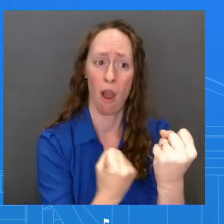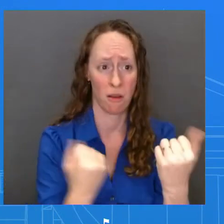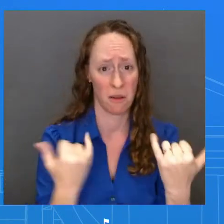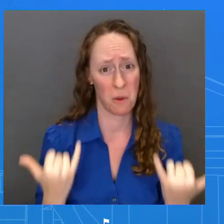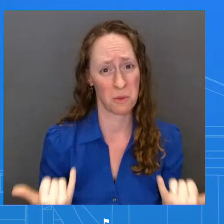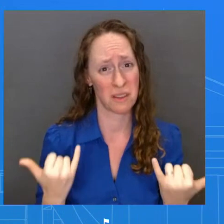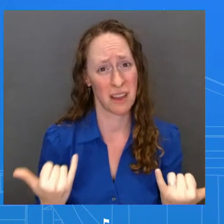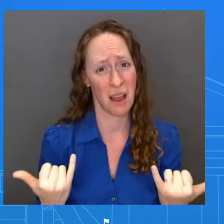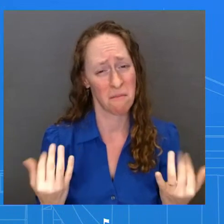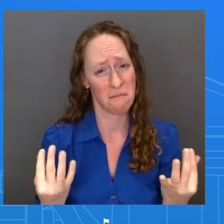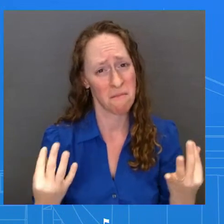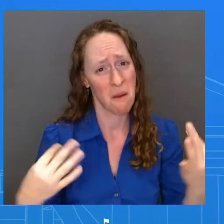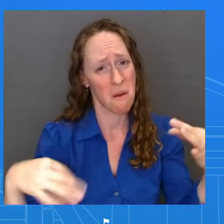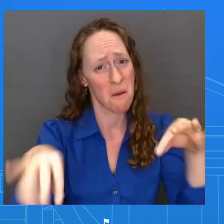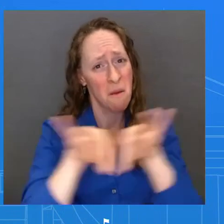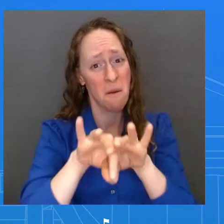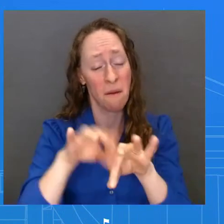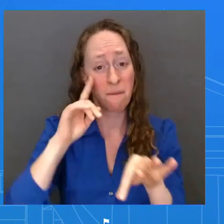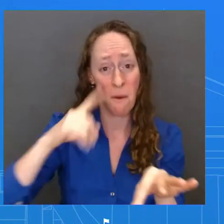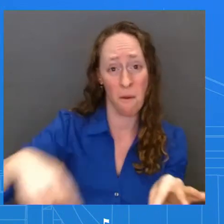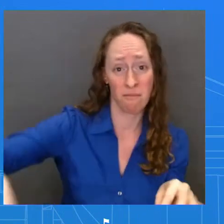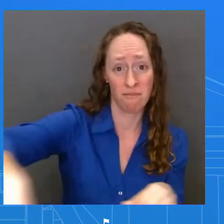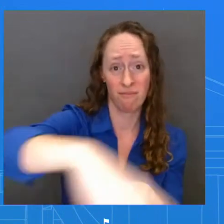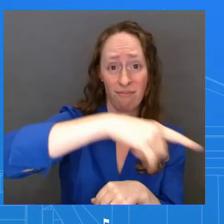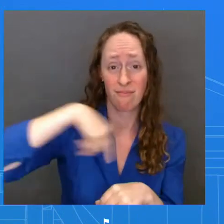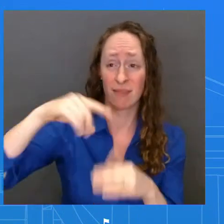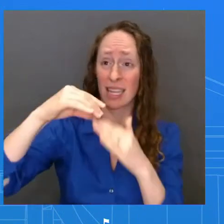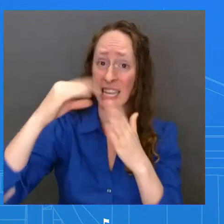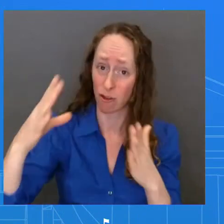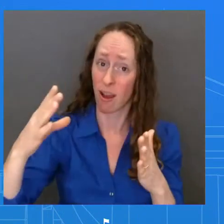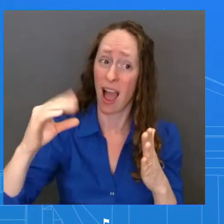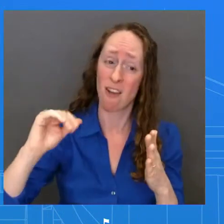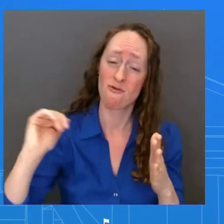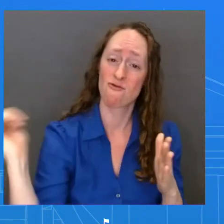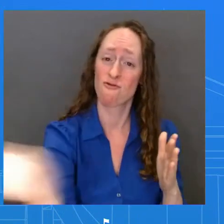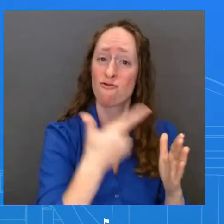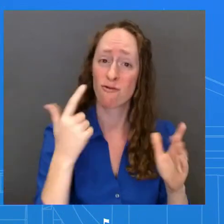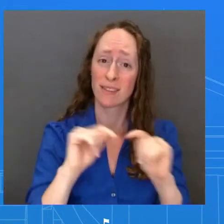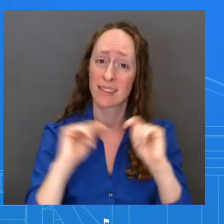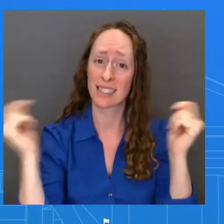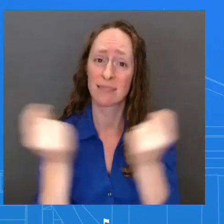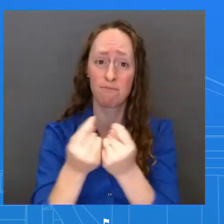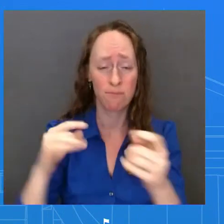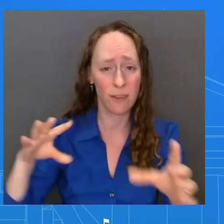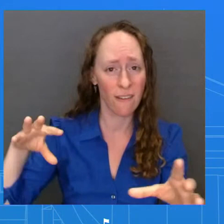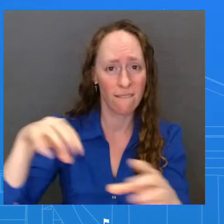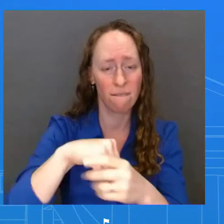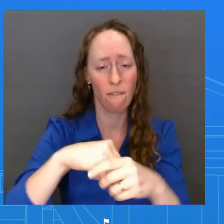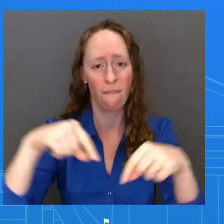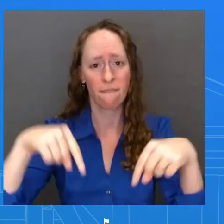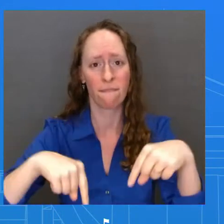and to see this point not just as the culmination, but the launch of this new era in trilateral cooperation